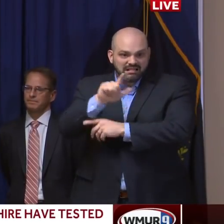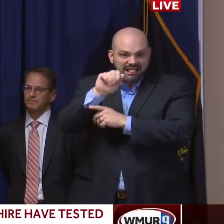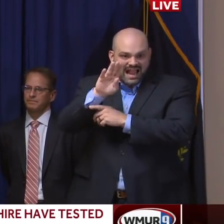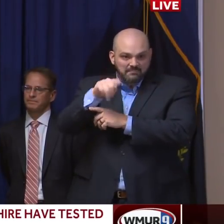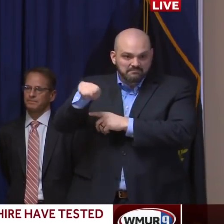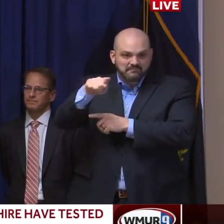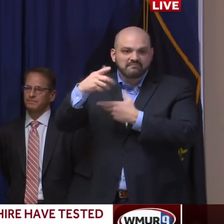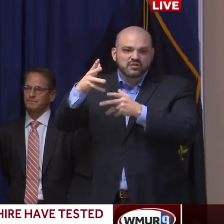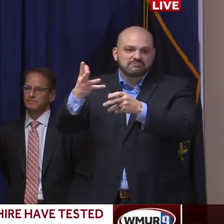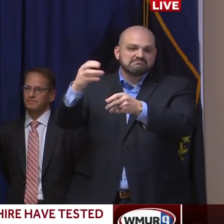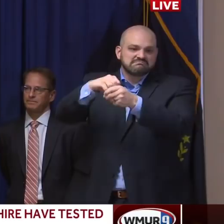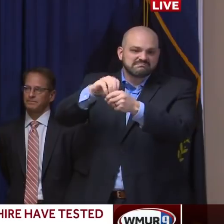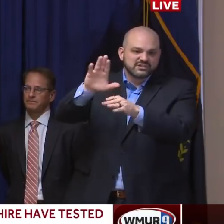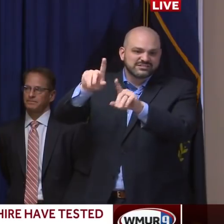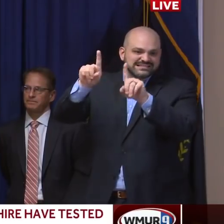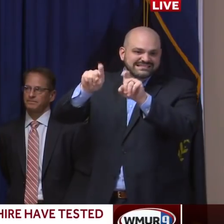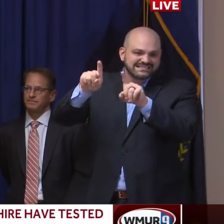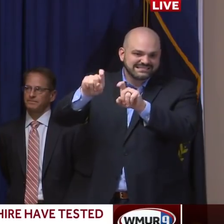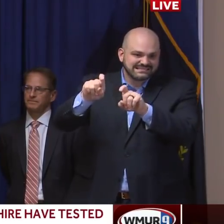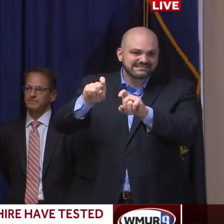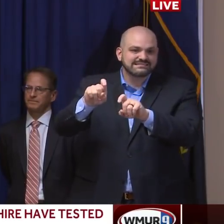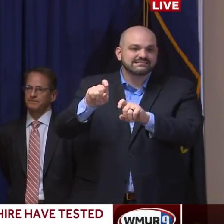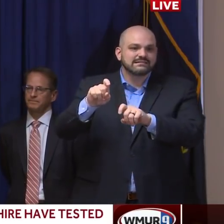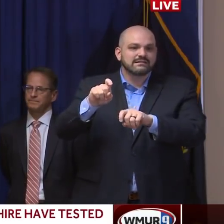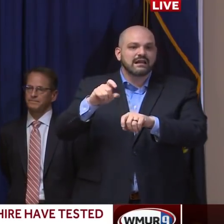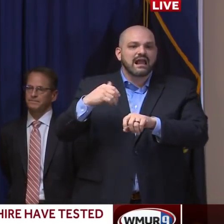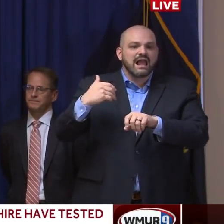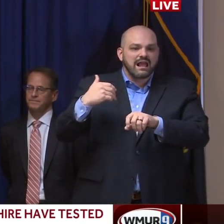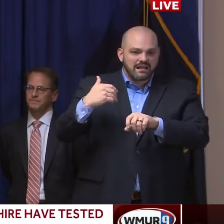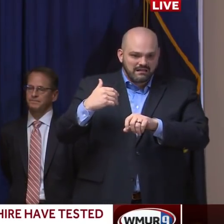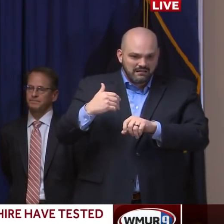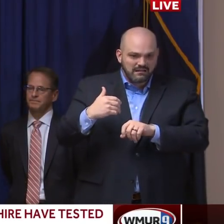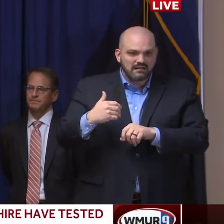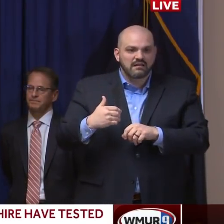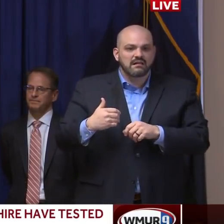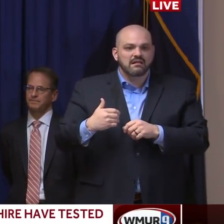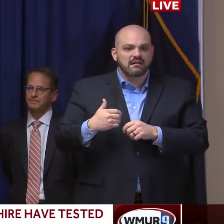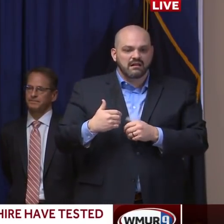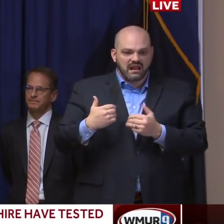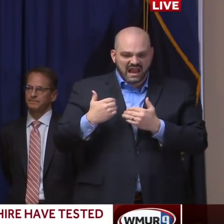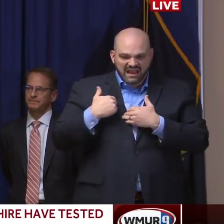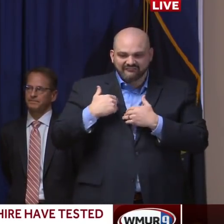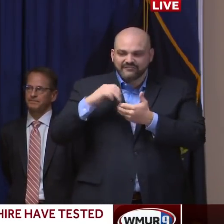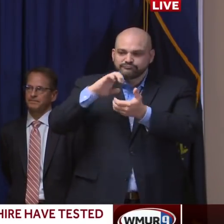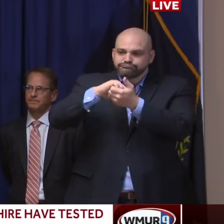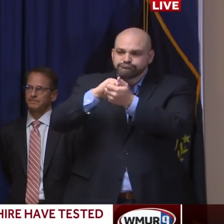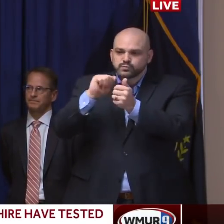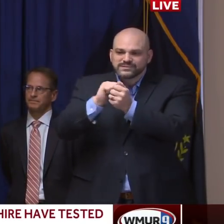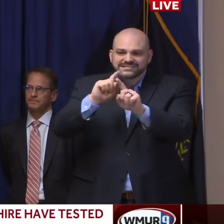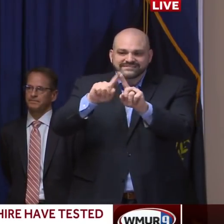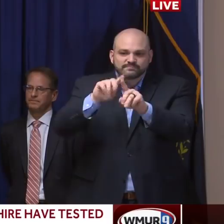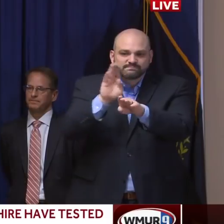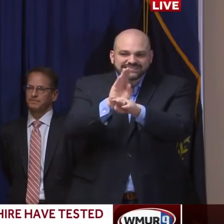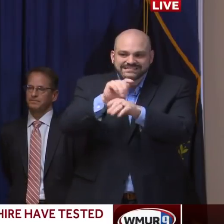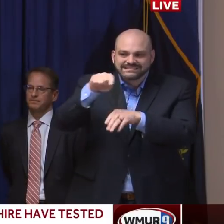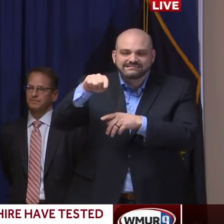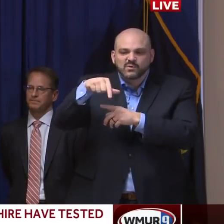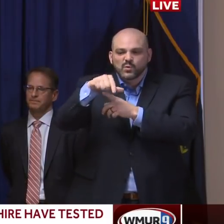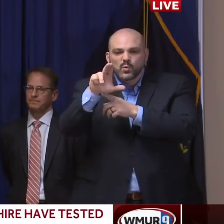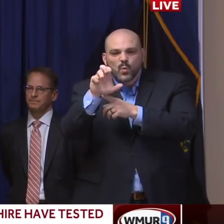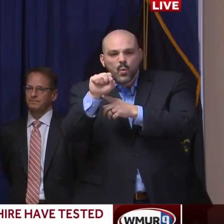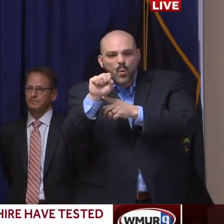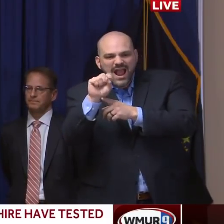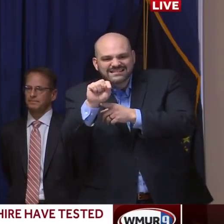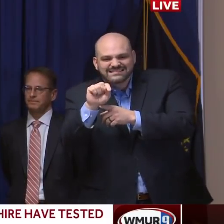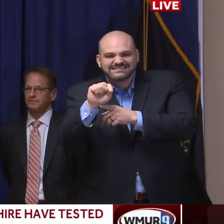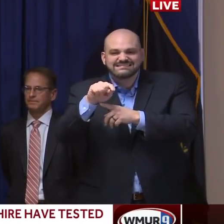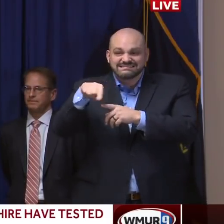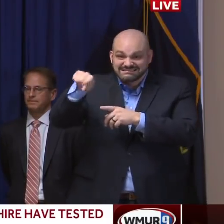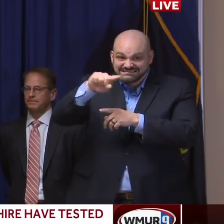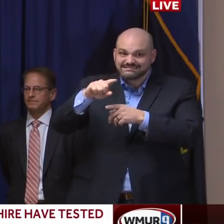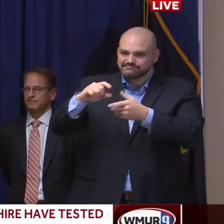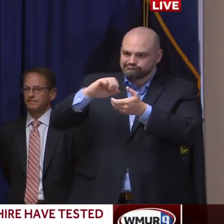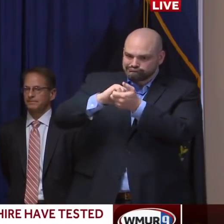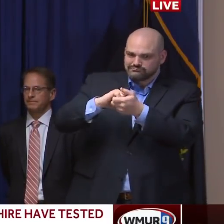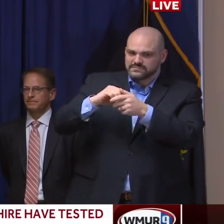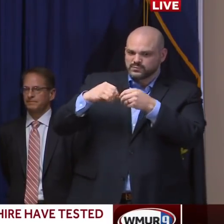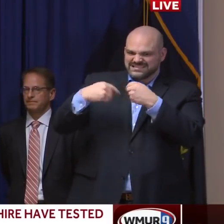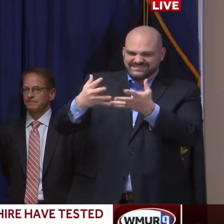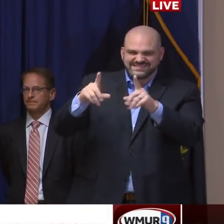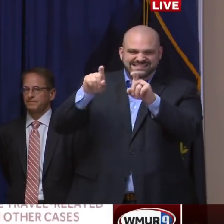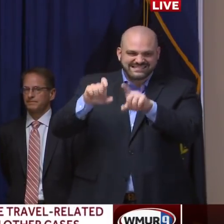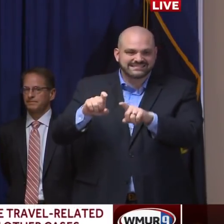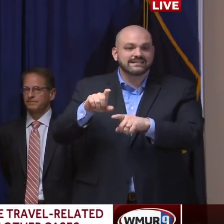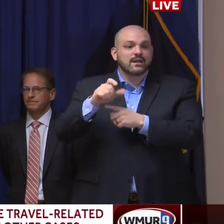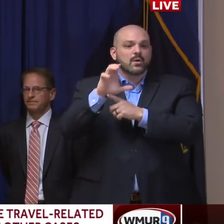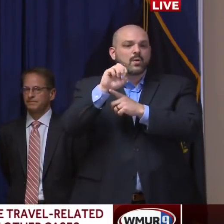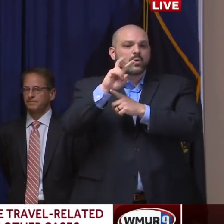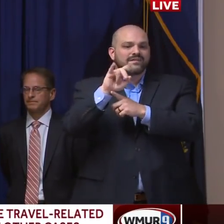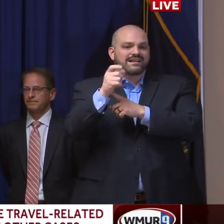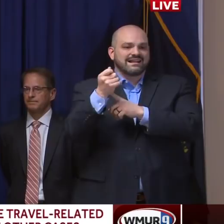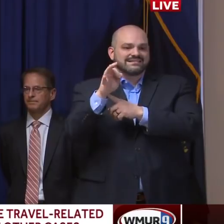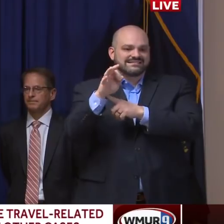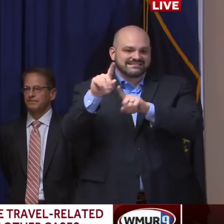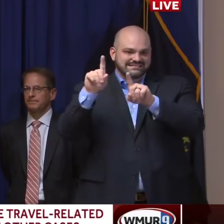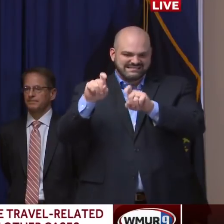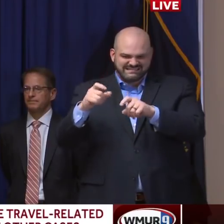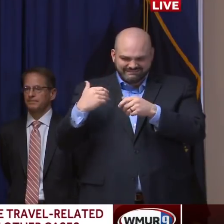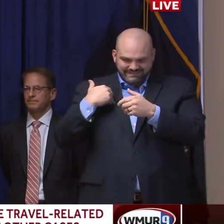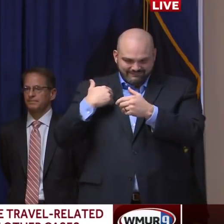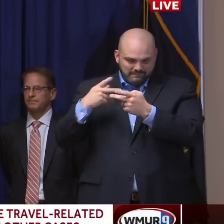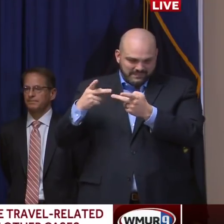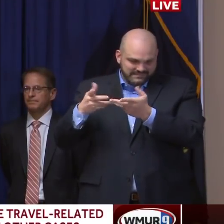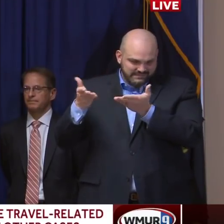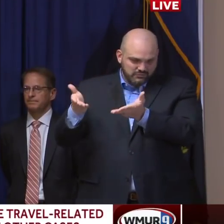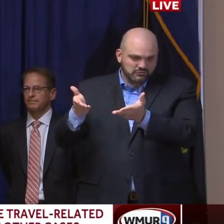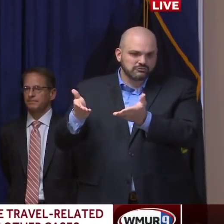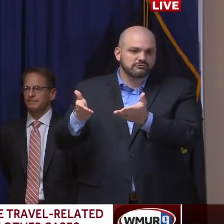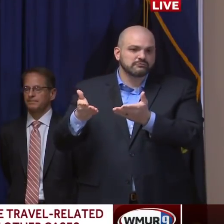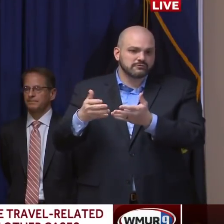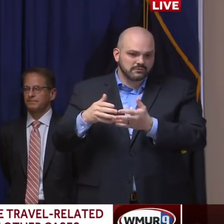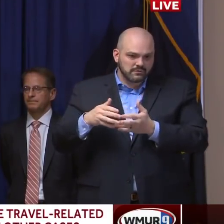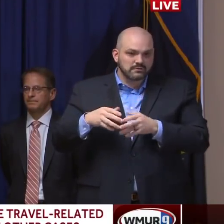ON TOP OF THIS, WE ARE AWARE OF SOME HOSPITAL LABORATORIES POTENTIALLY BRINGING ON THIS TESTING MORE LOCALLY LIKE AND LAB CORE THAT -- QUEST AND LAB CORE.